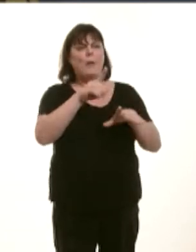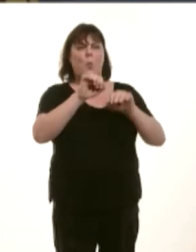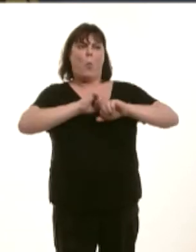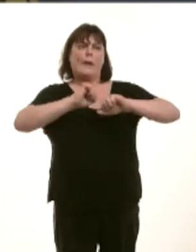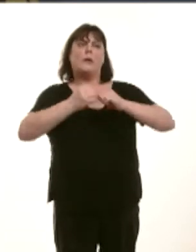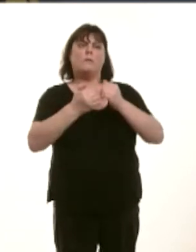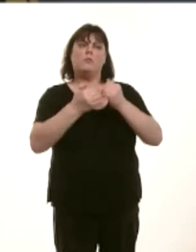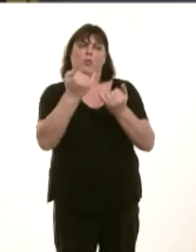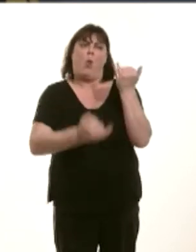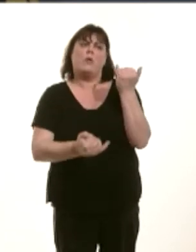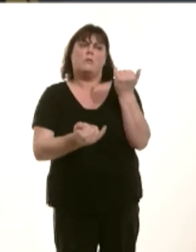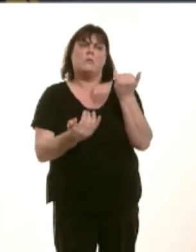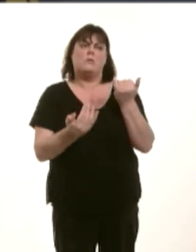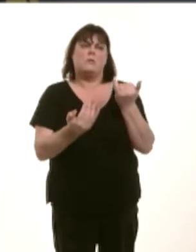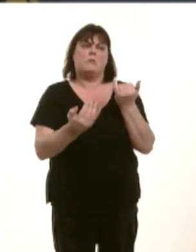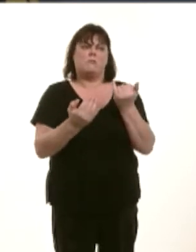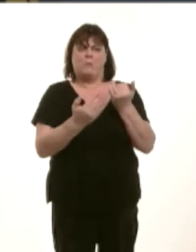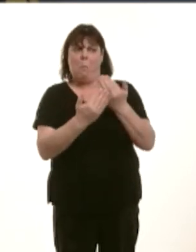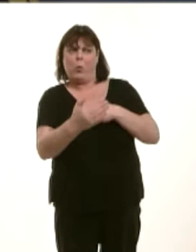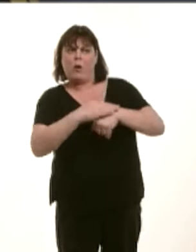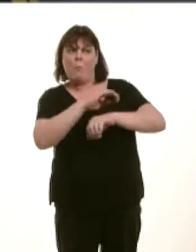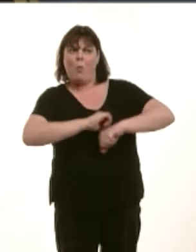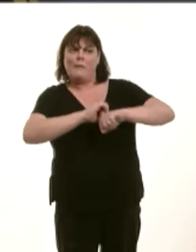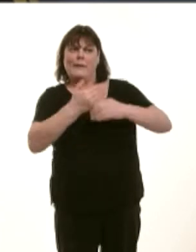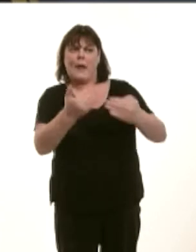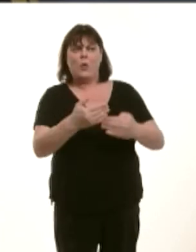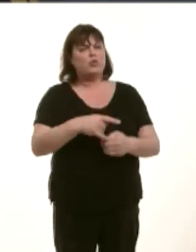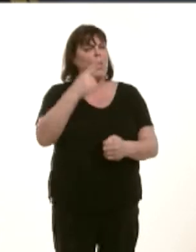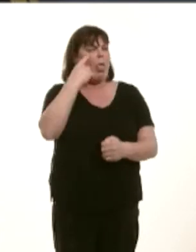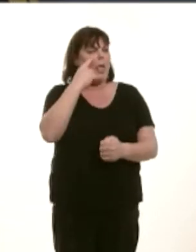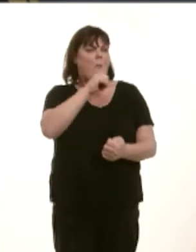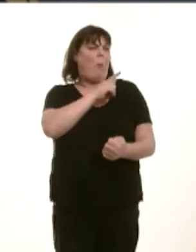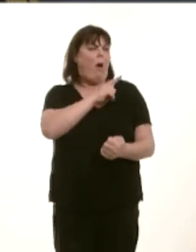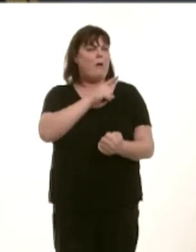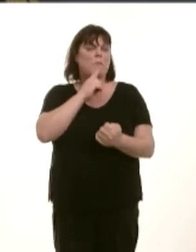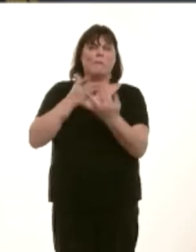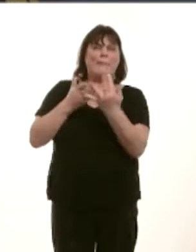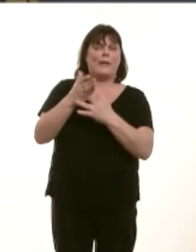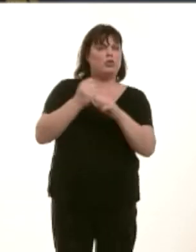there. Isnít it the case that the problem is down to a lack of access to GPs and also